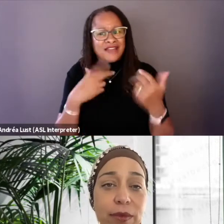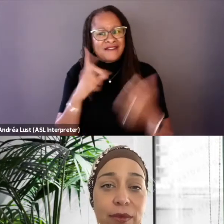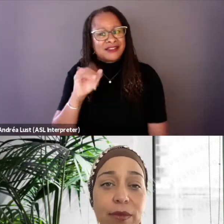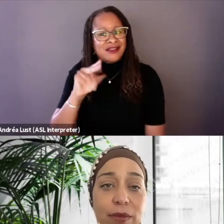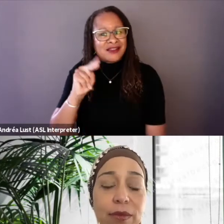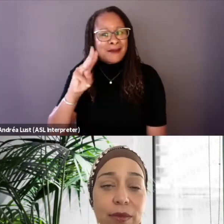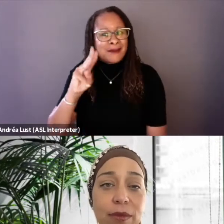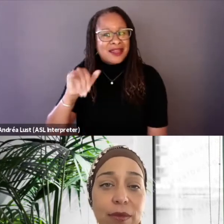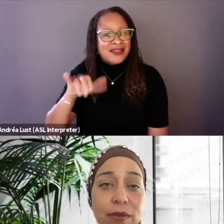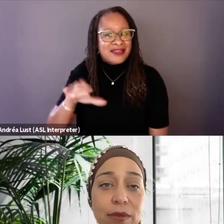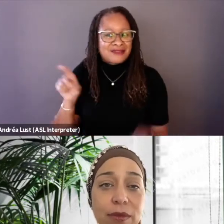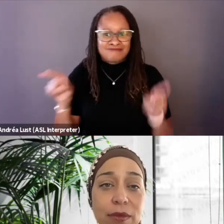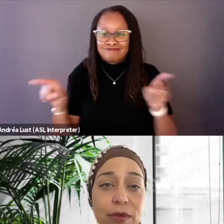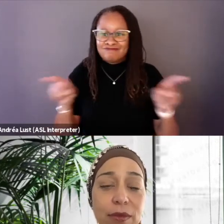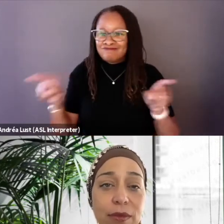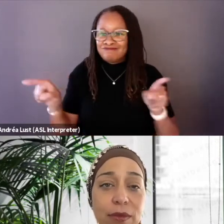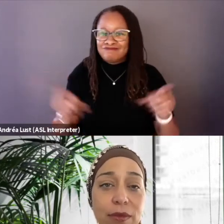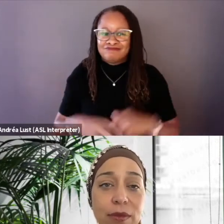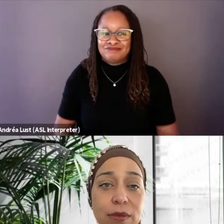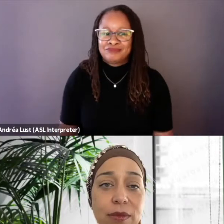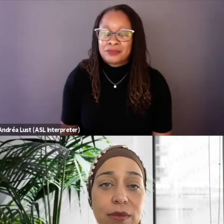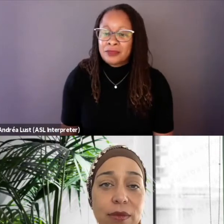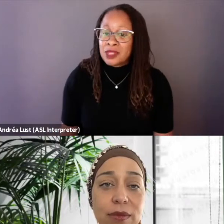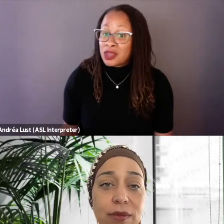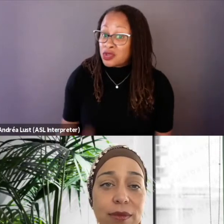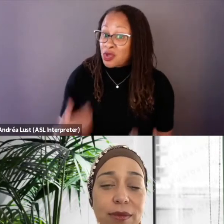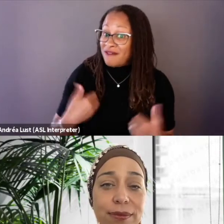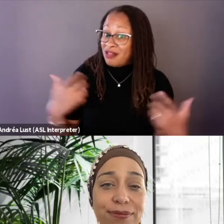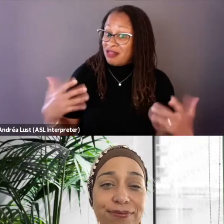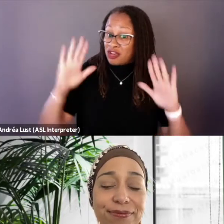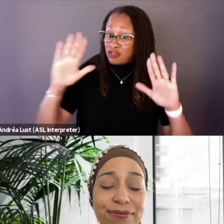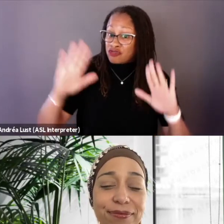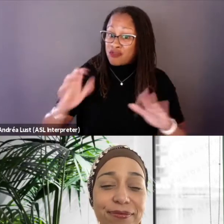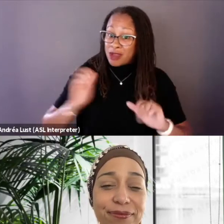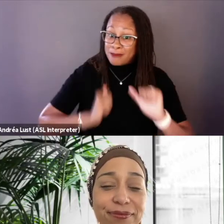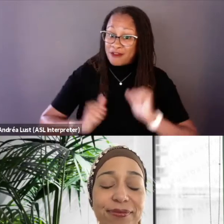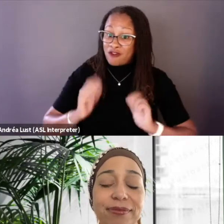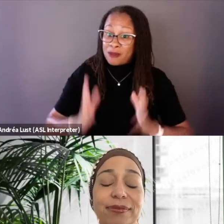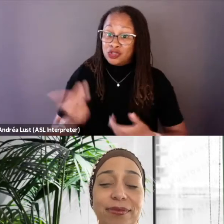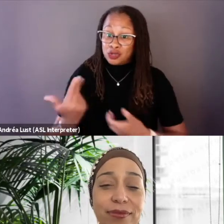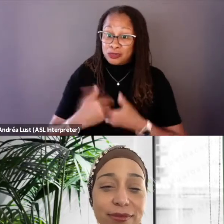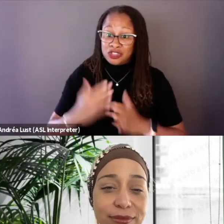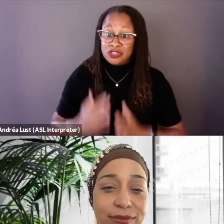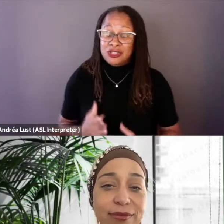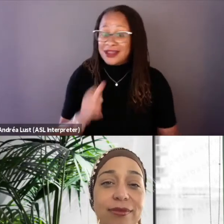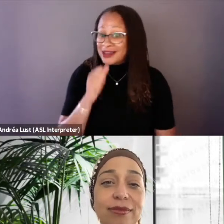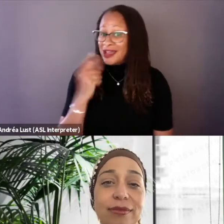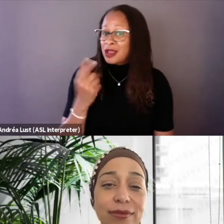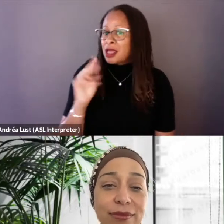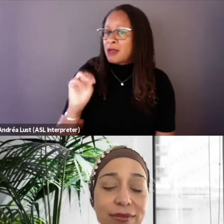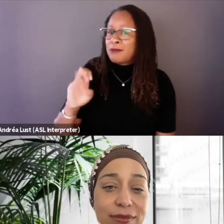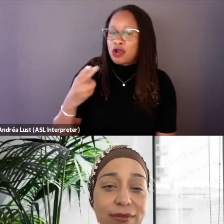You got a lot of great performers to participate in this too, not just for Mahershala, but Lena Waithe